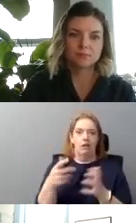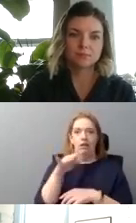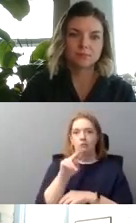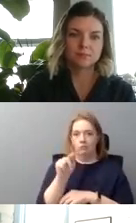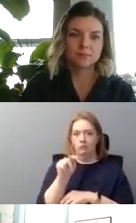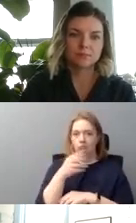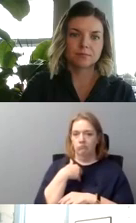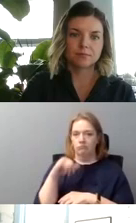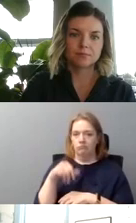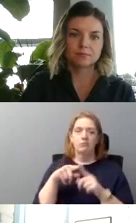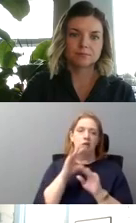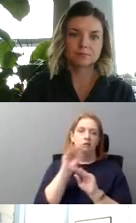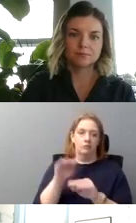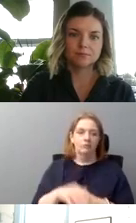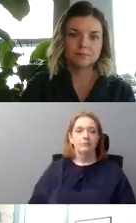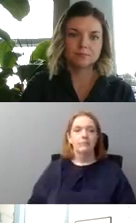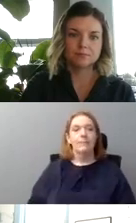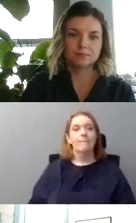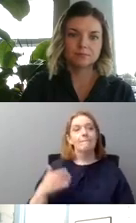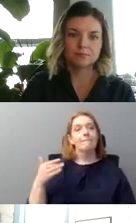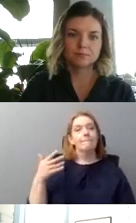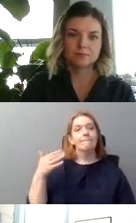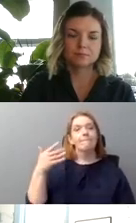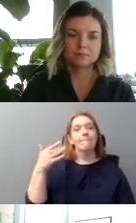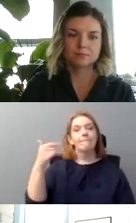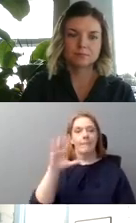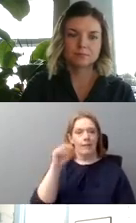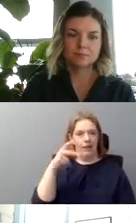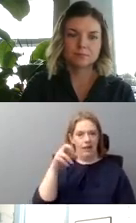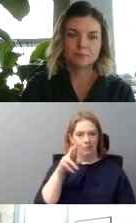but you just install it there, and over time the copper just started to, you know,